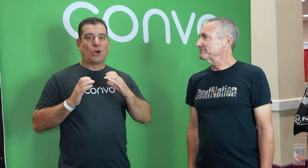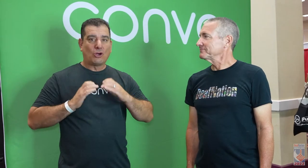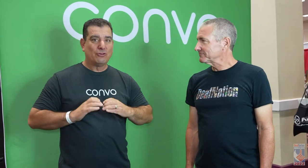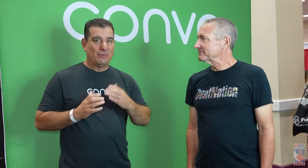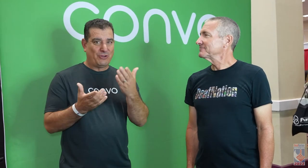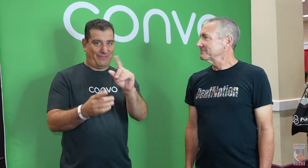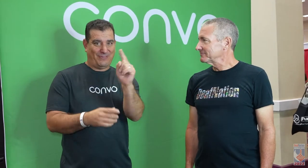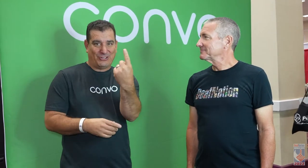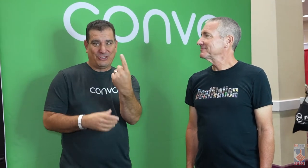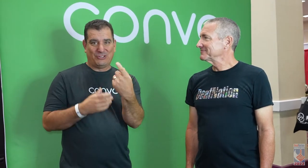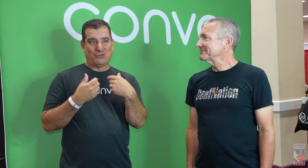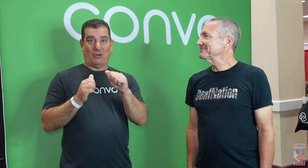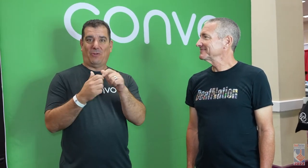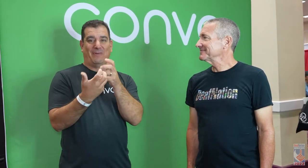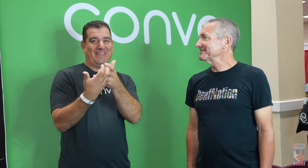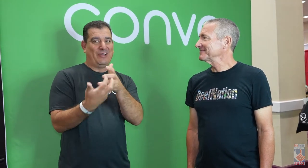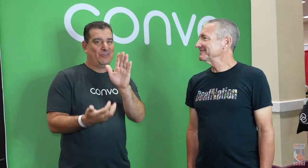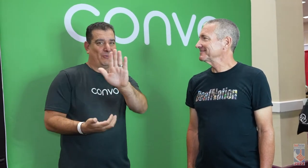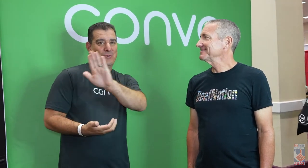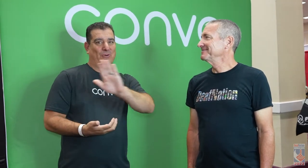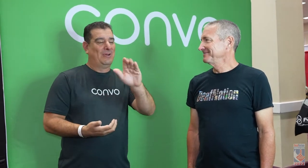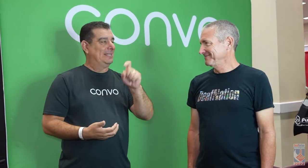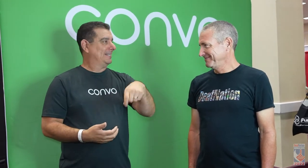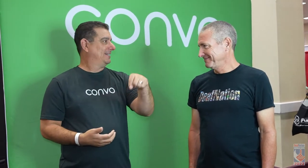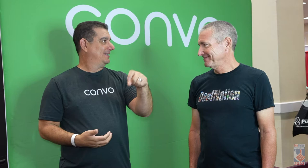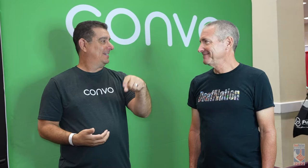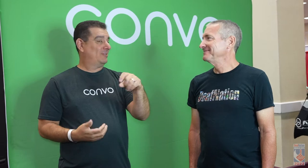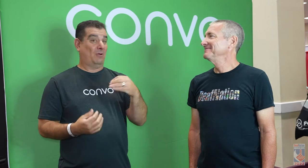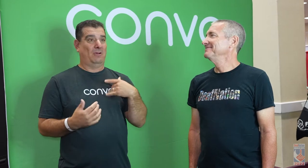Customers are first and we aim to fit your needs.